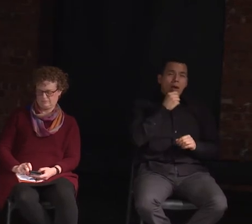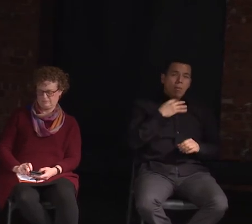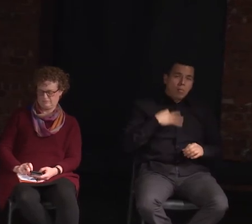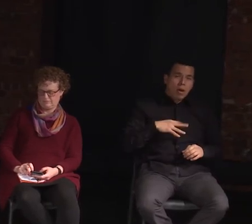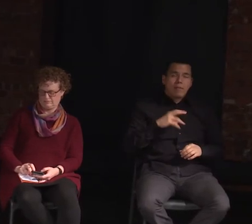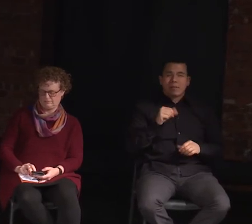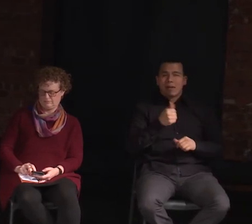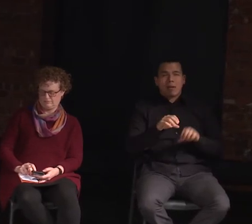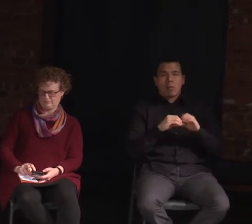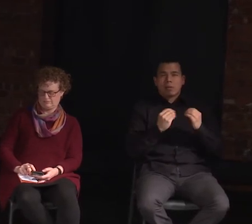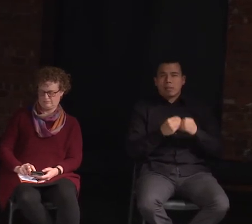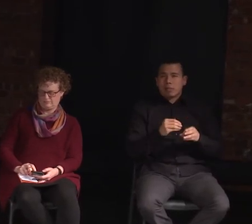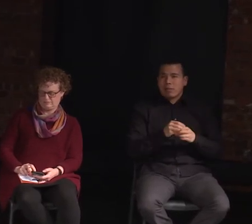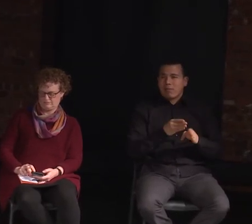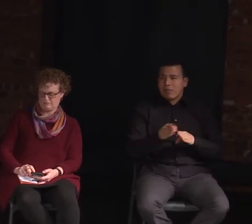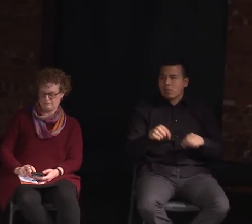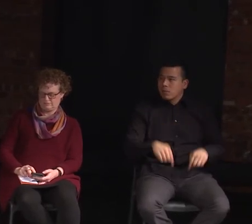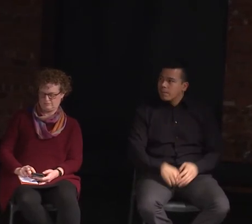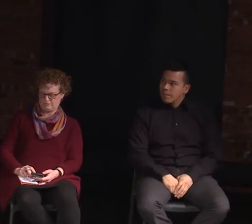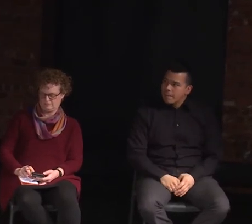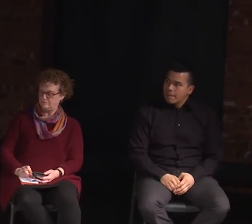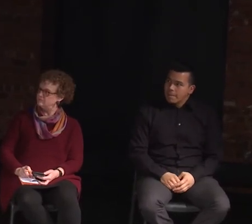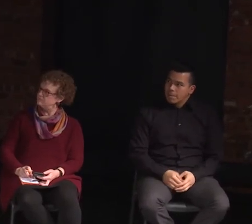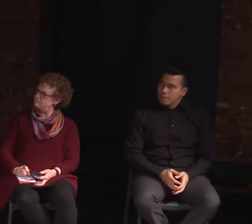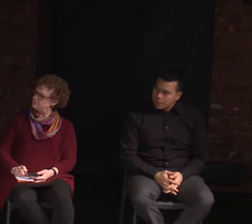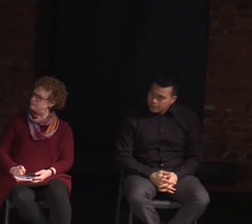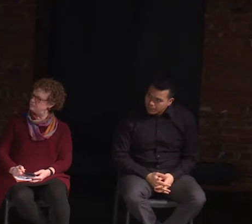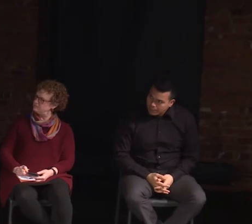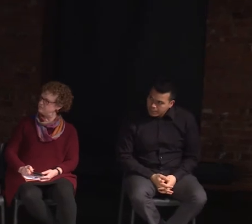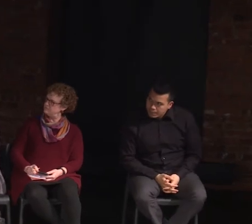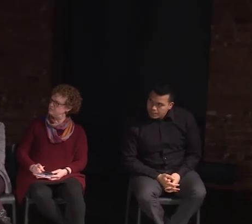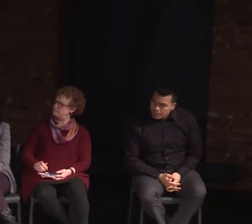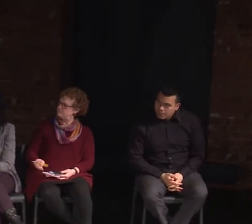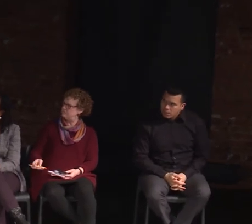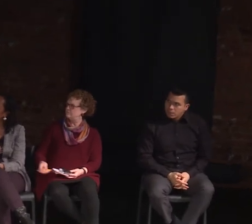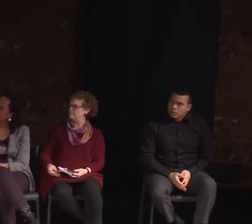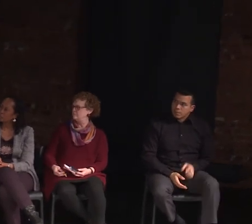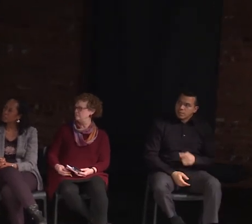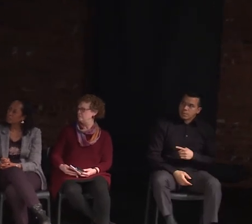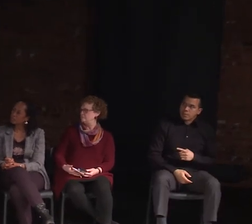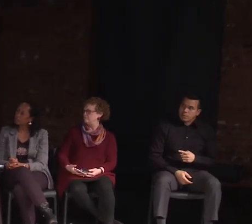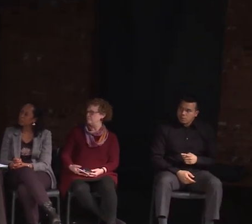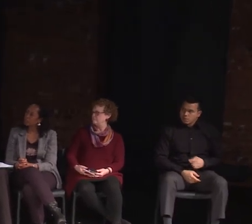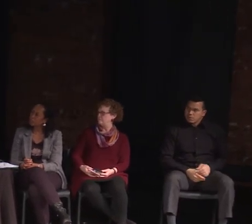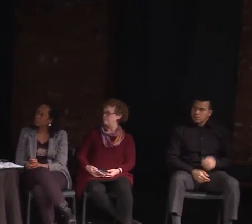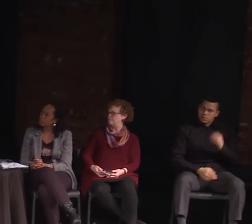Edwin: Kerry, would you talk about this in terms of your long-standing values, even prior